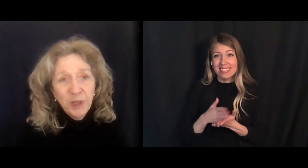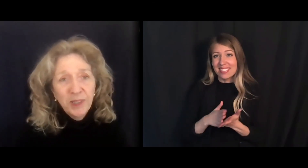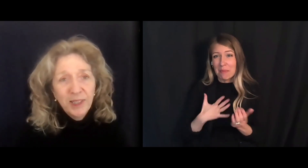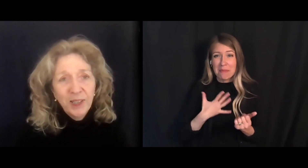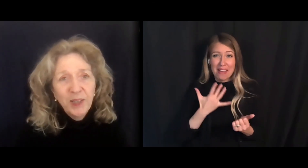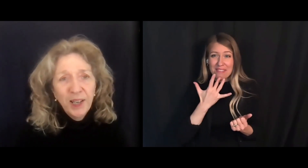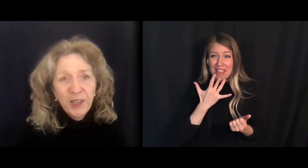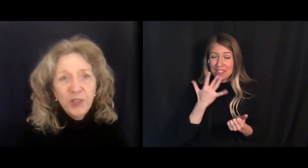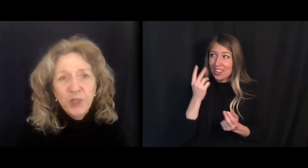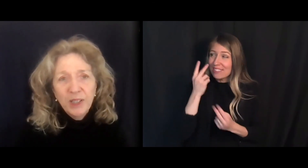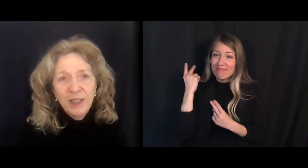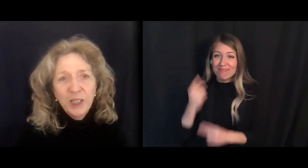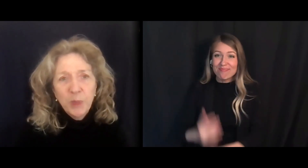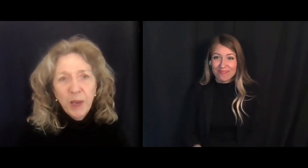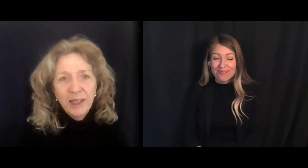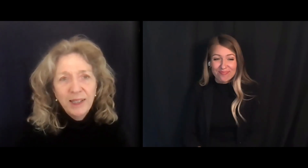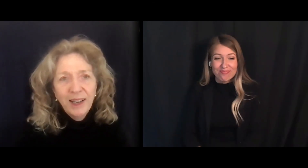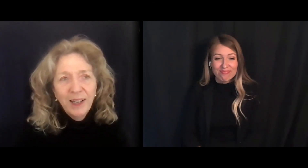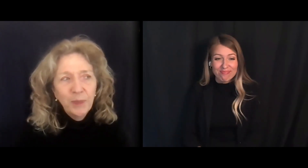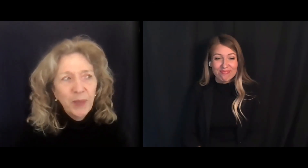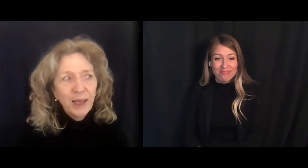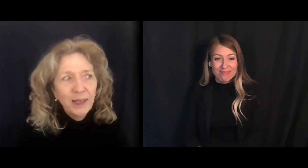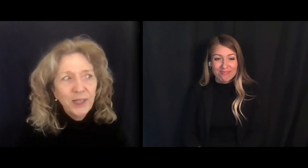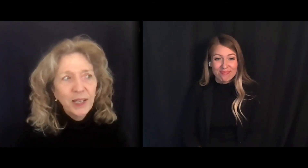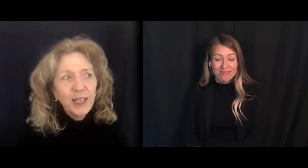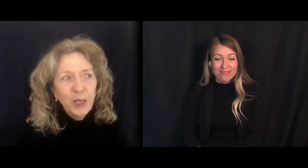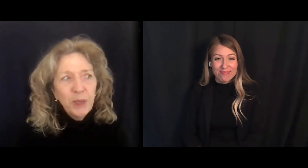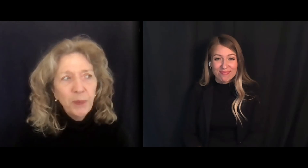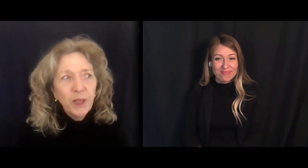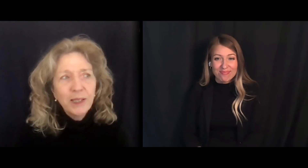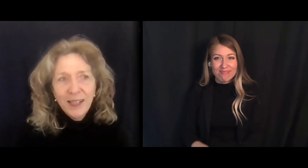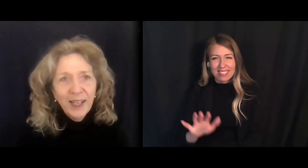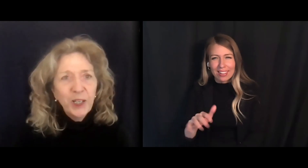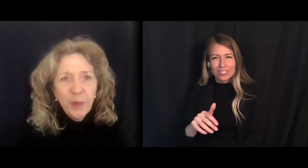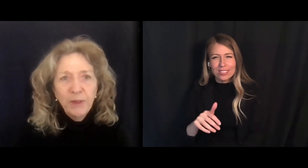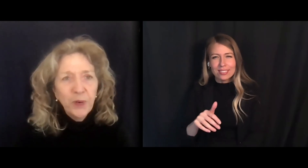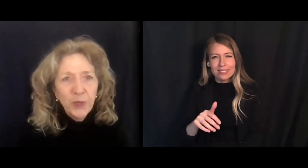but just expanding and getting people excited about voting,